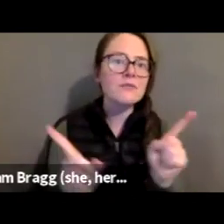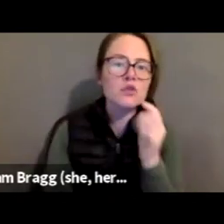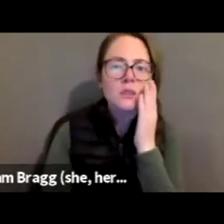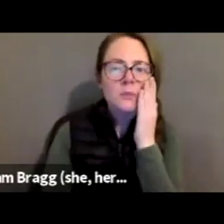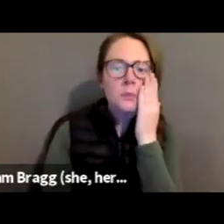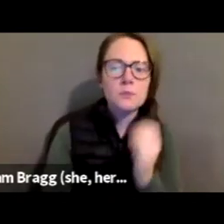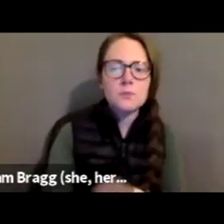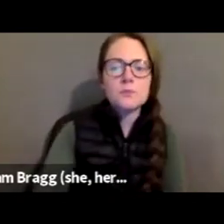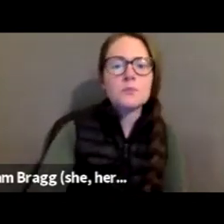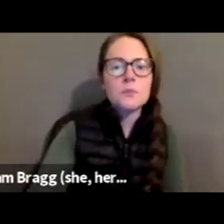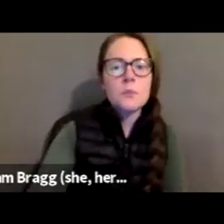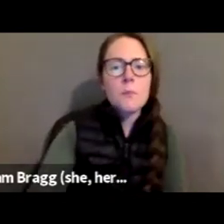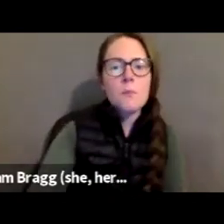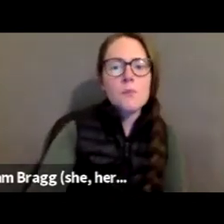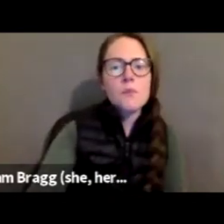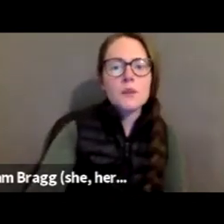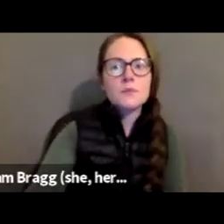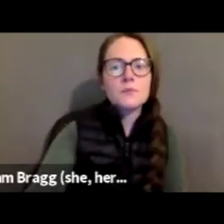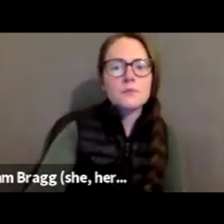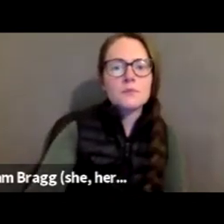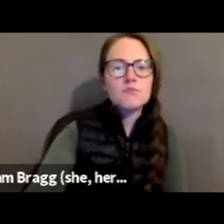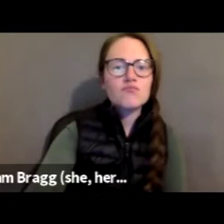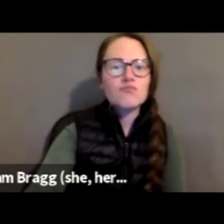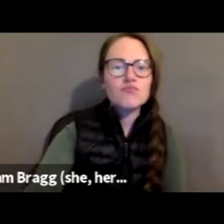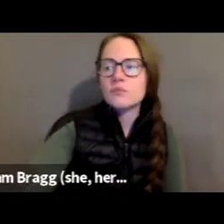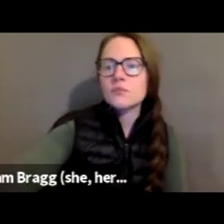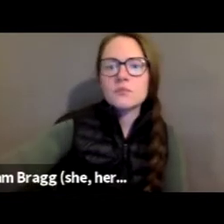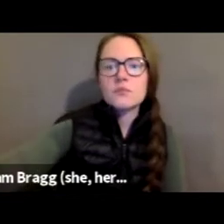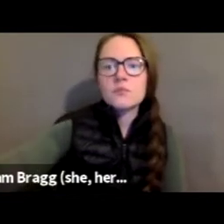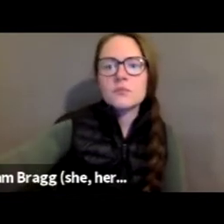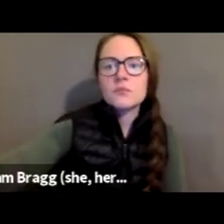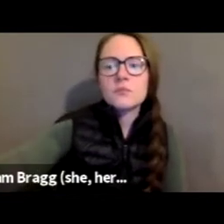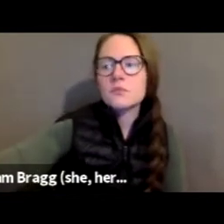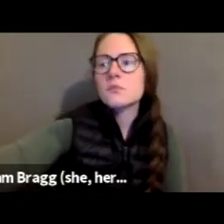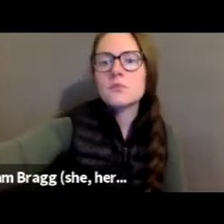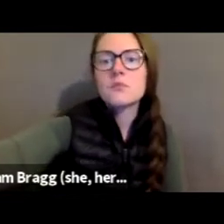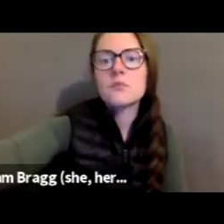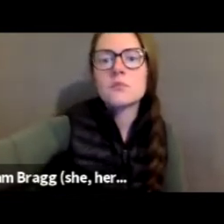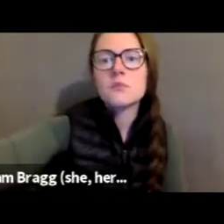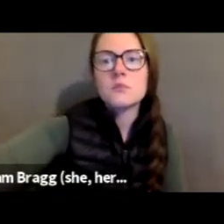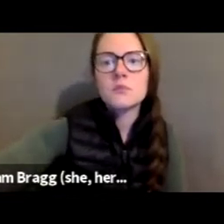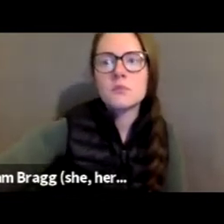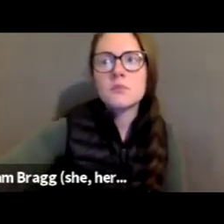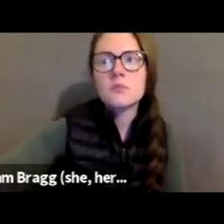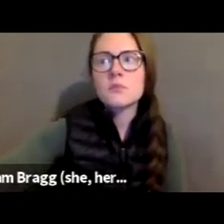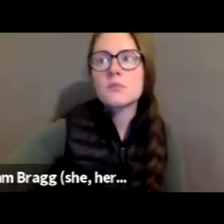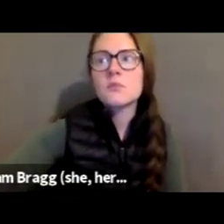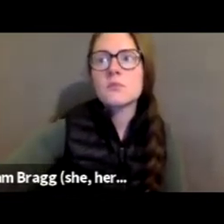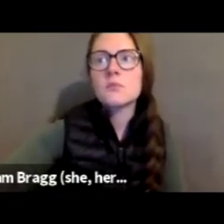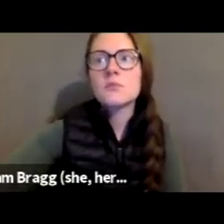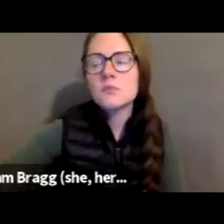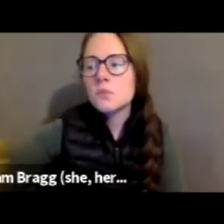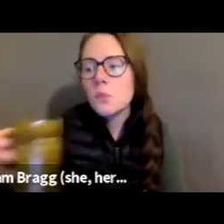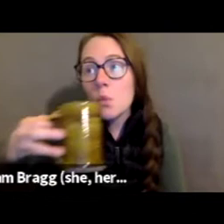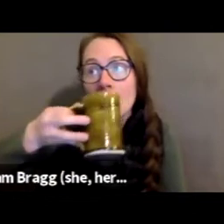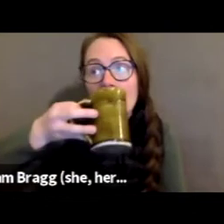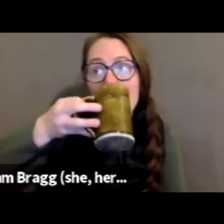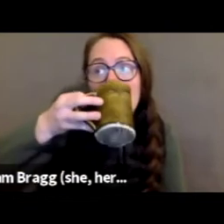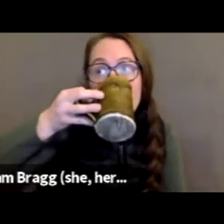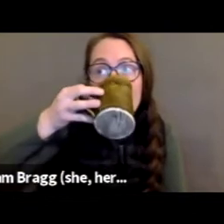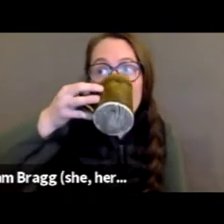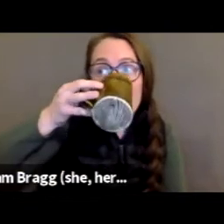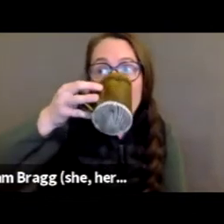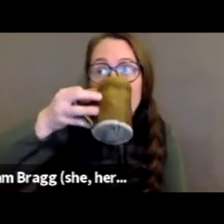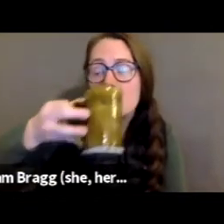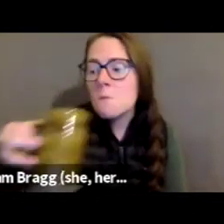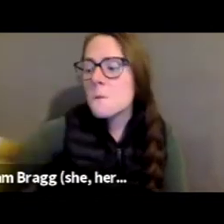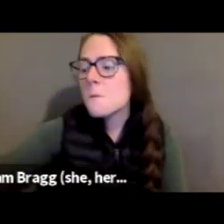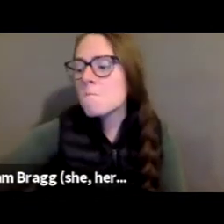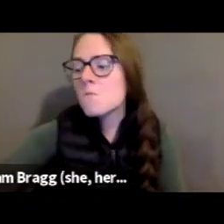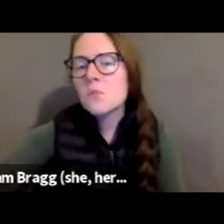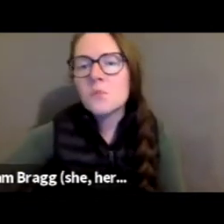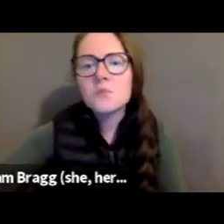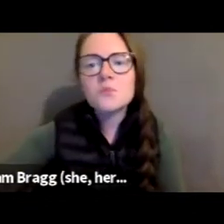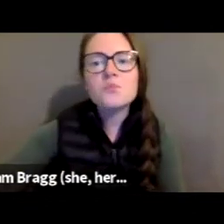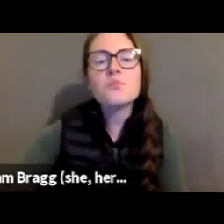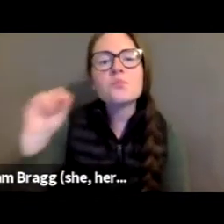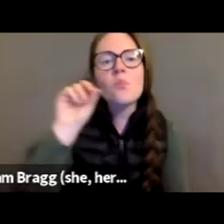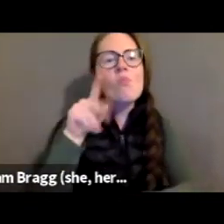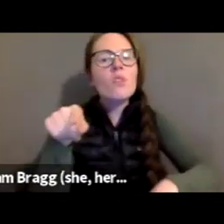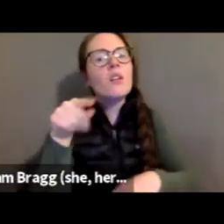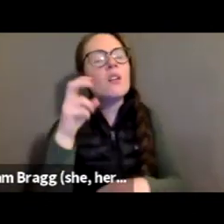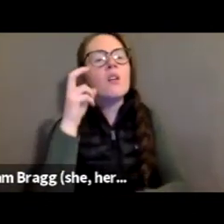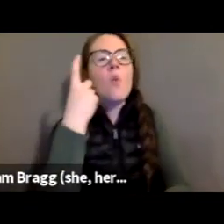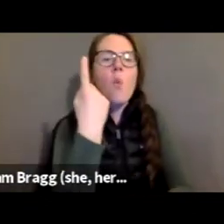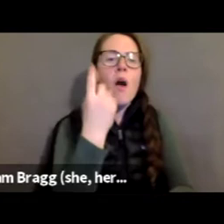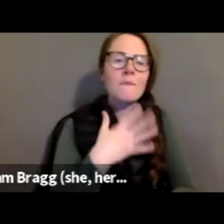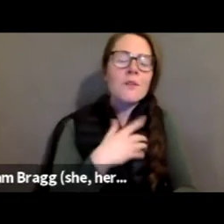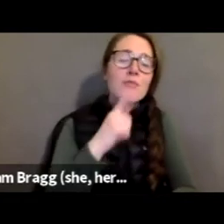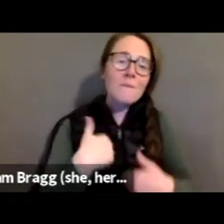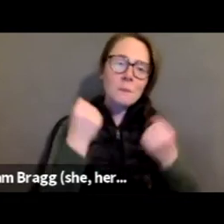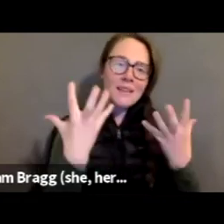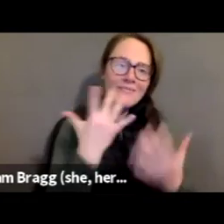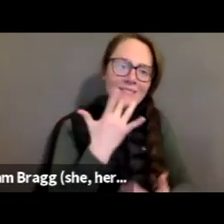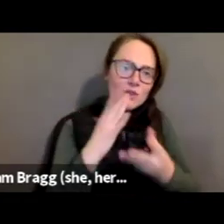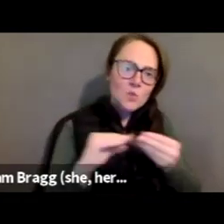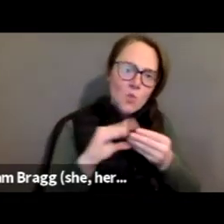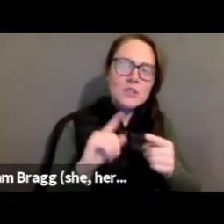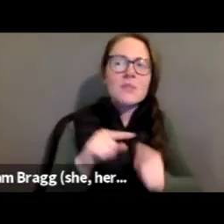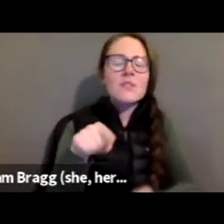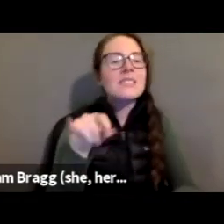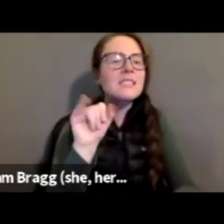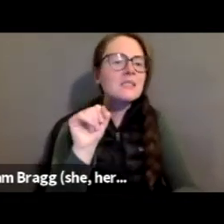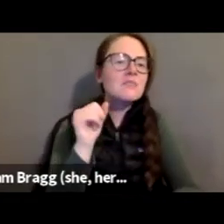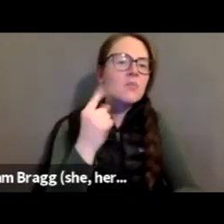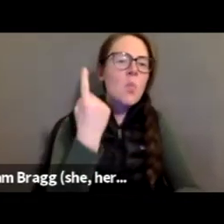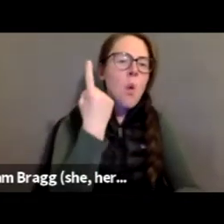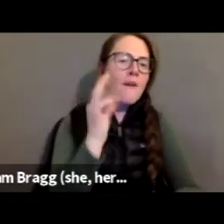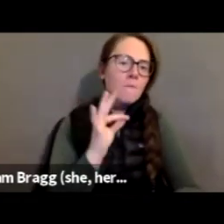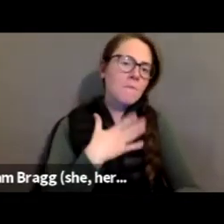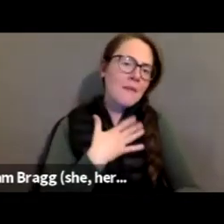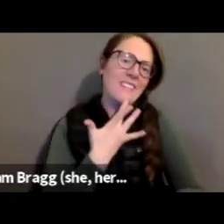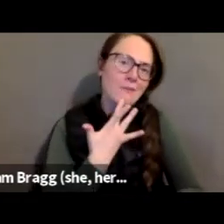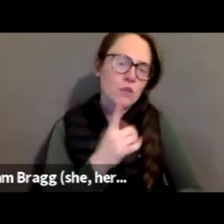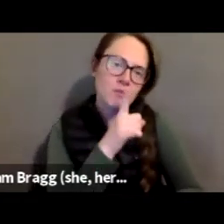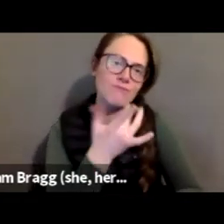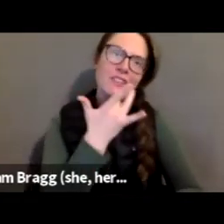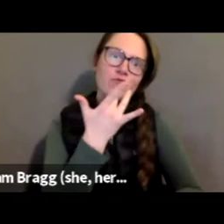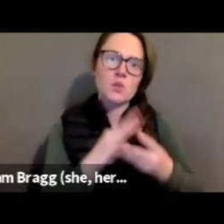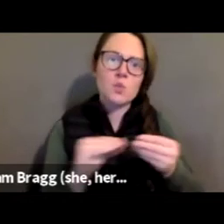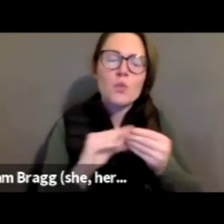that everybody's safe during the trip really i have really quite a few favorite stories regarding